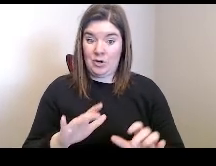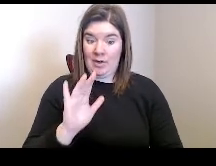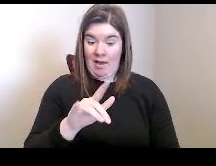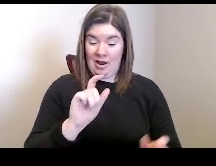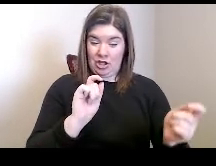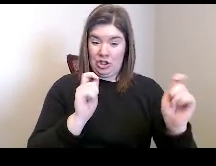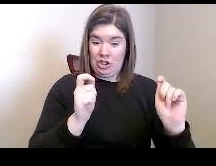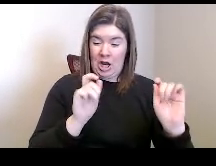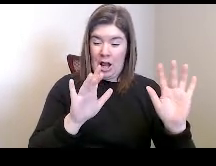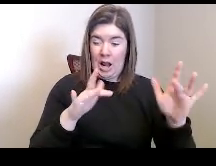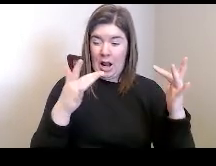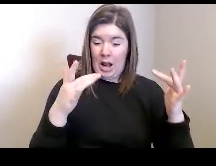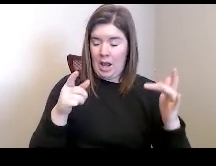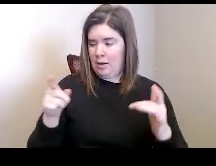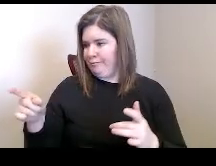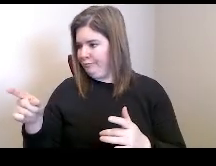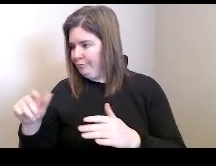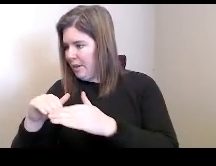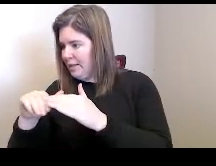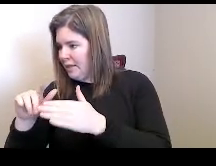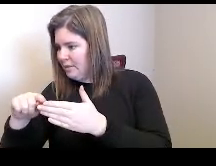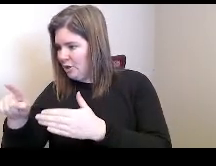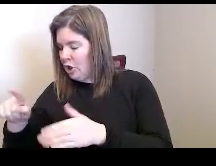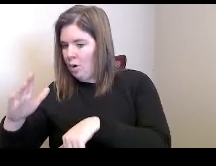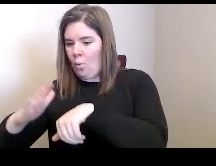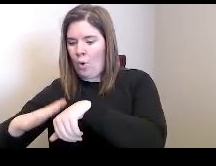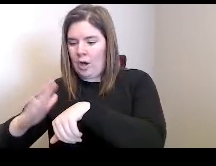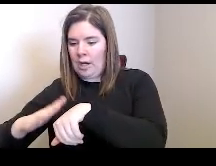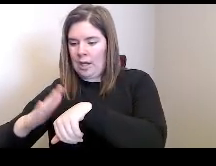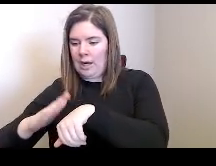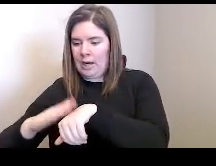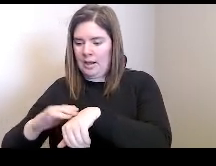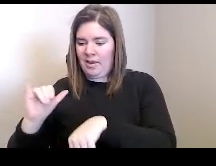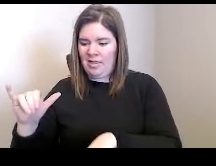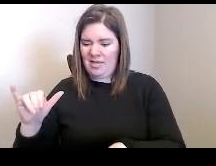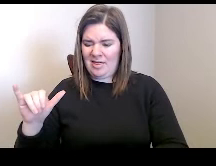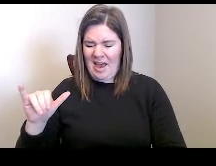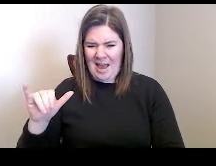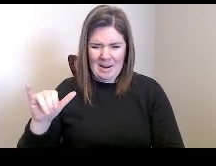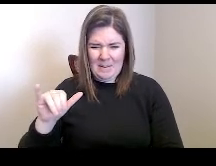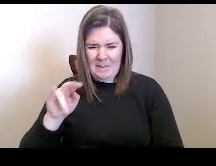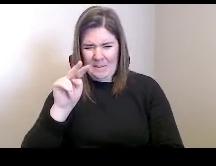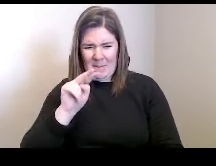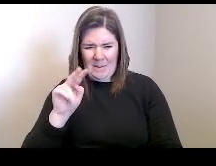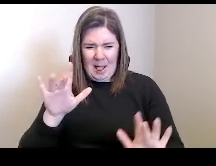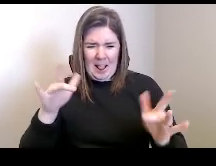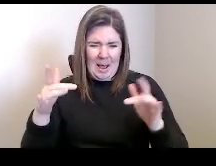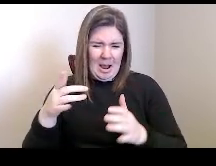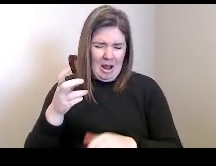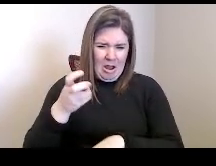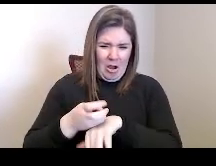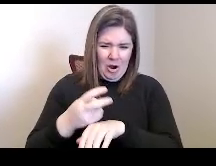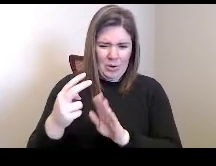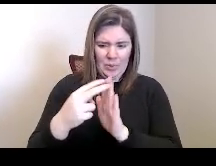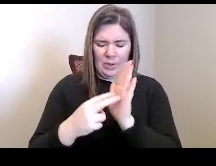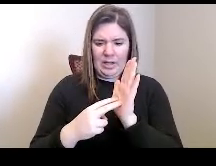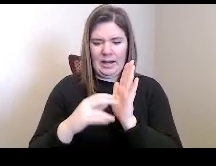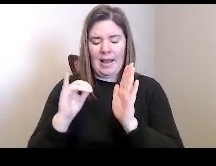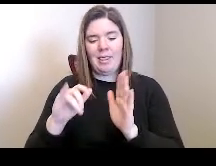accessibility checker get a warning that the contrast is hard to read. So that's going to depend on the size of the text you selected.